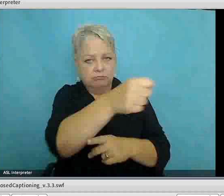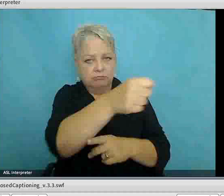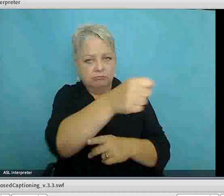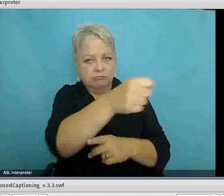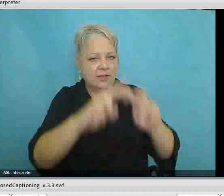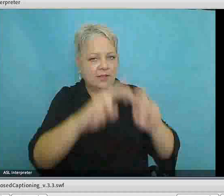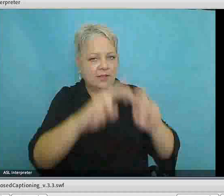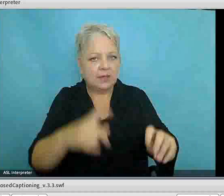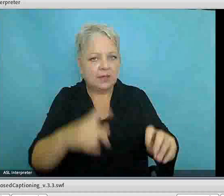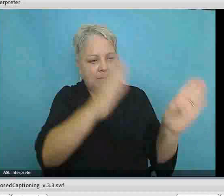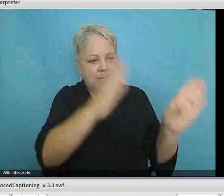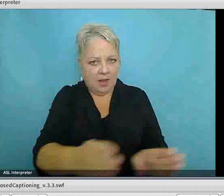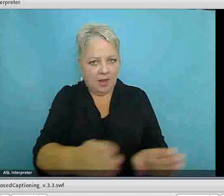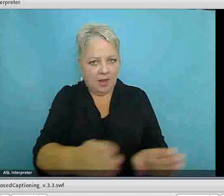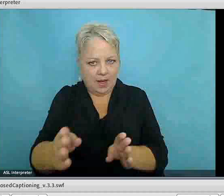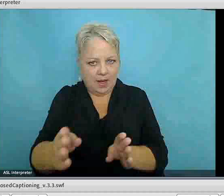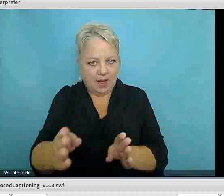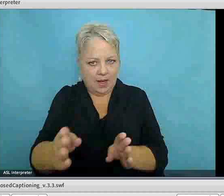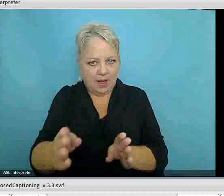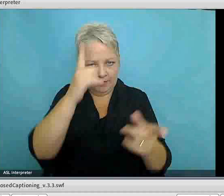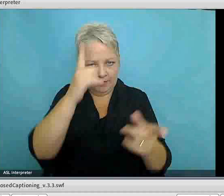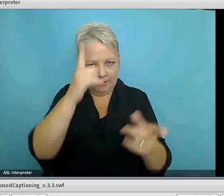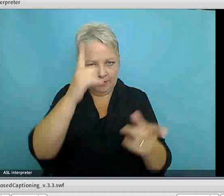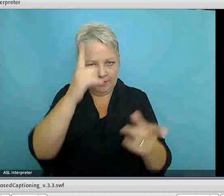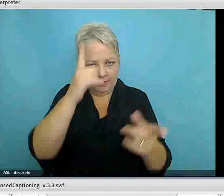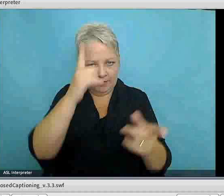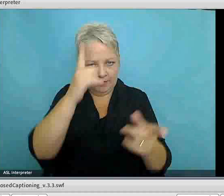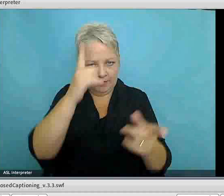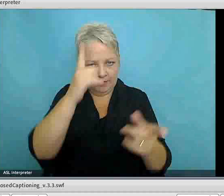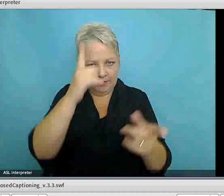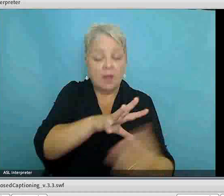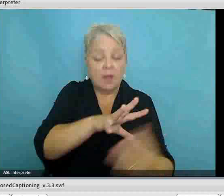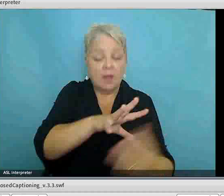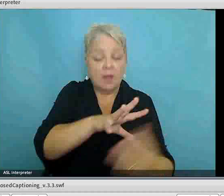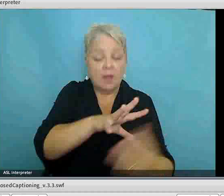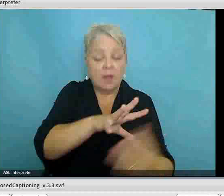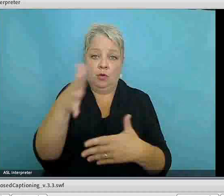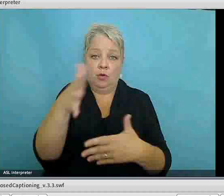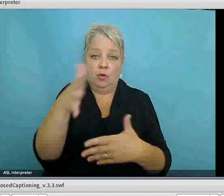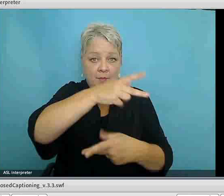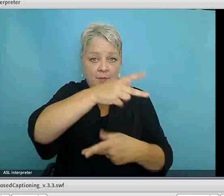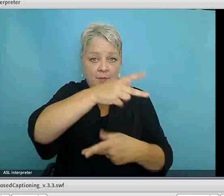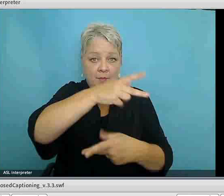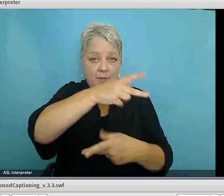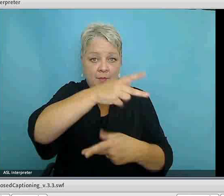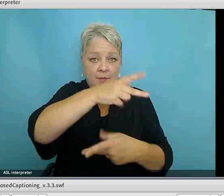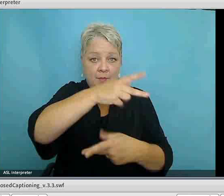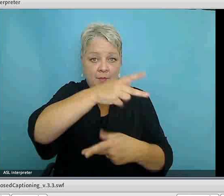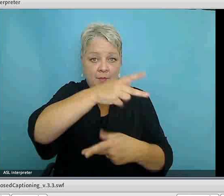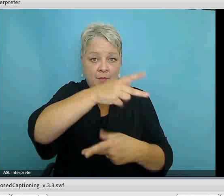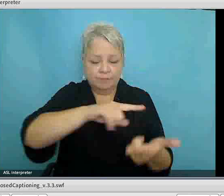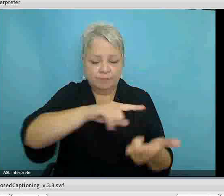integration of primary care, specialists, behavioral health, and long-term services